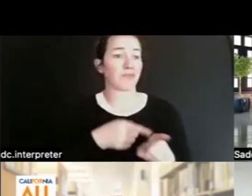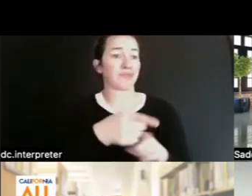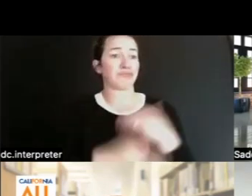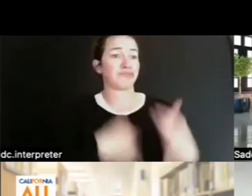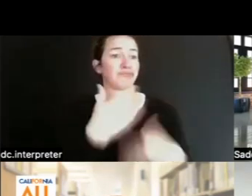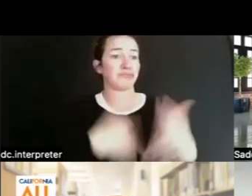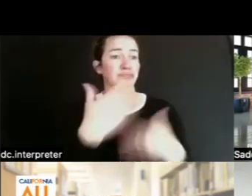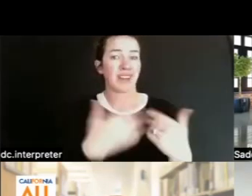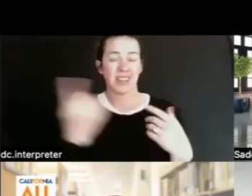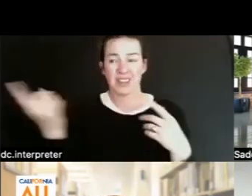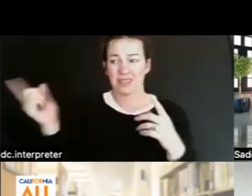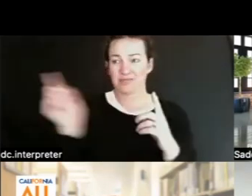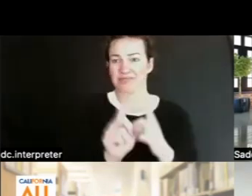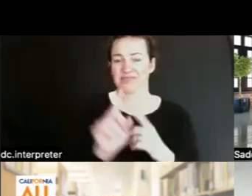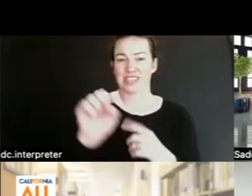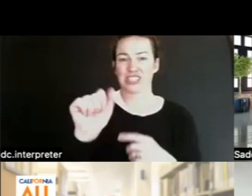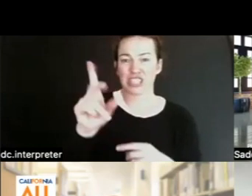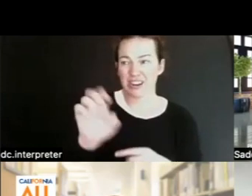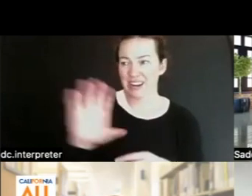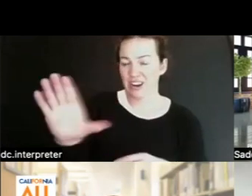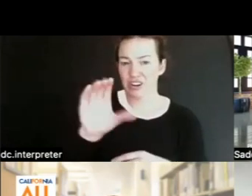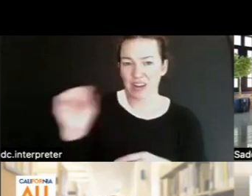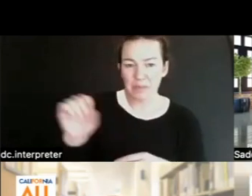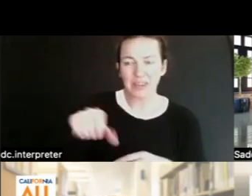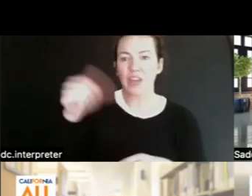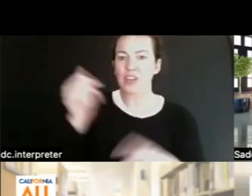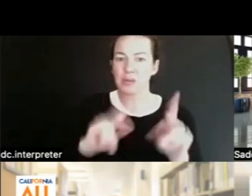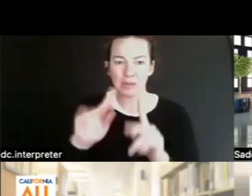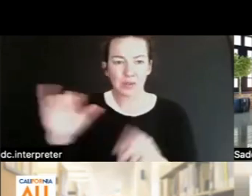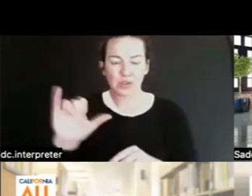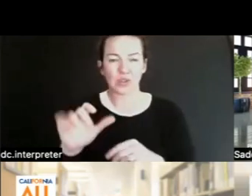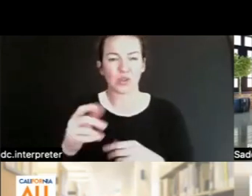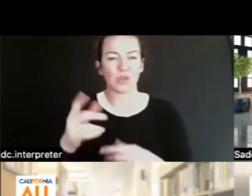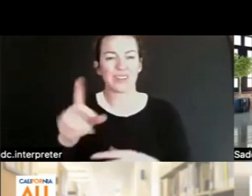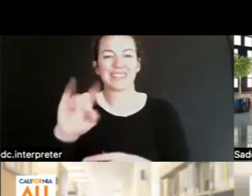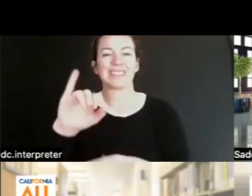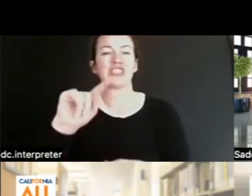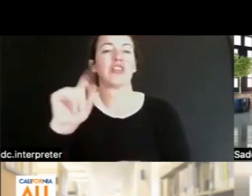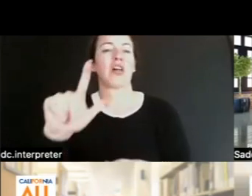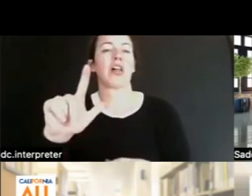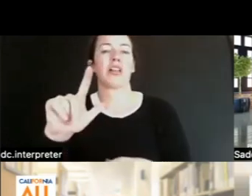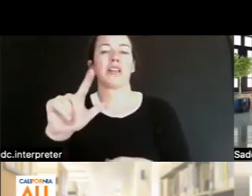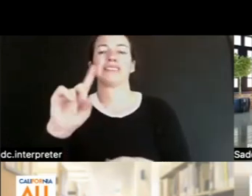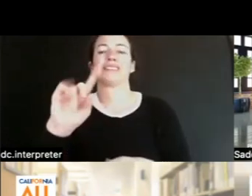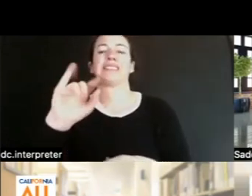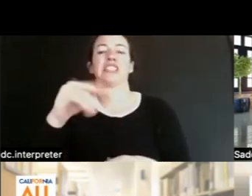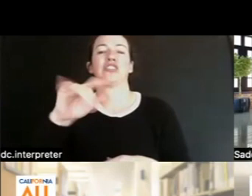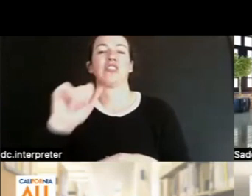have people like Sade and her organization and and others that are working with as digital trusted digital navigators with different ethnic groups and different neighborhoods, right.